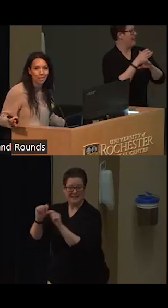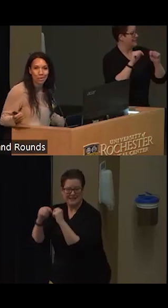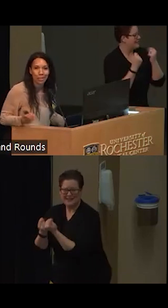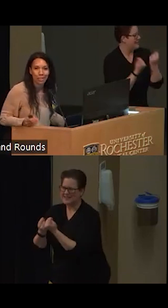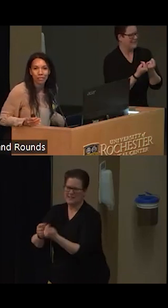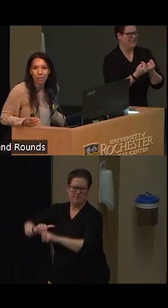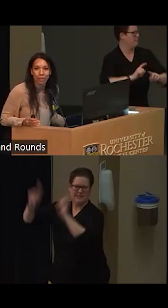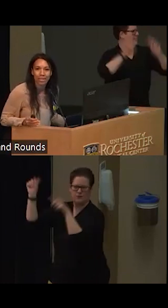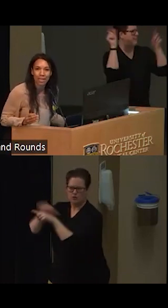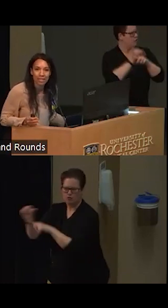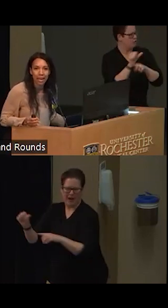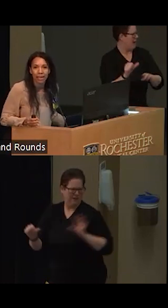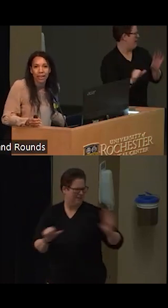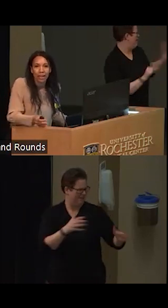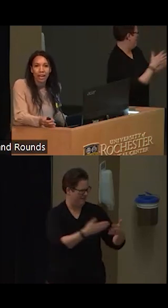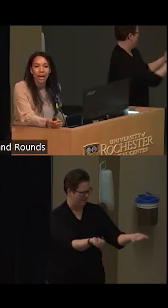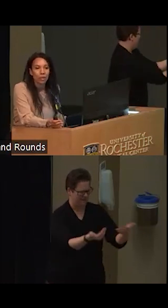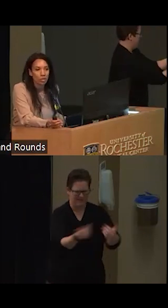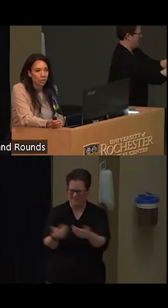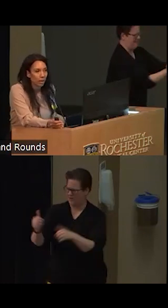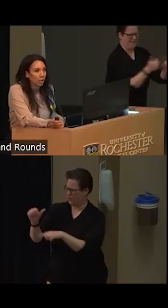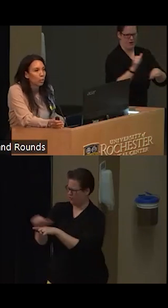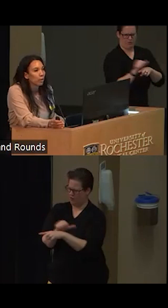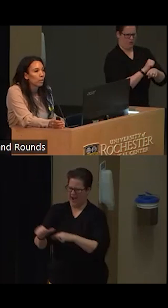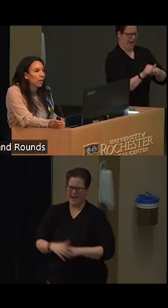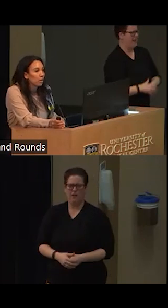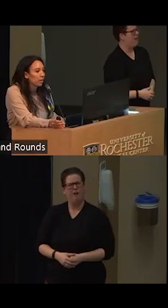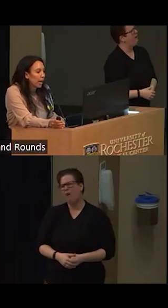something totally different we realize that's not how we should be training we really want to look